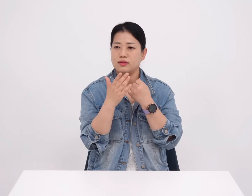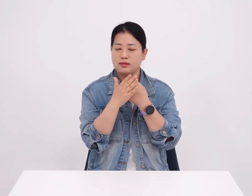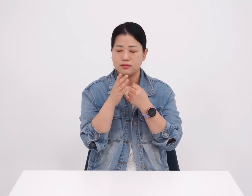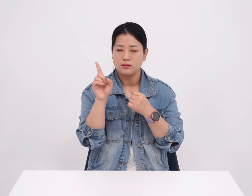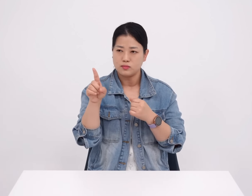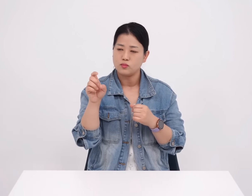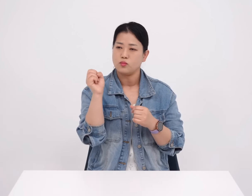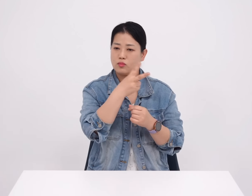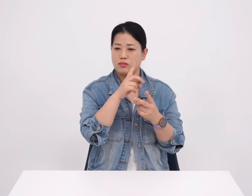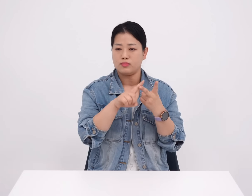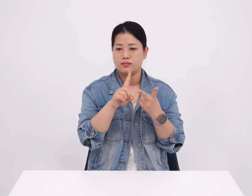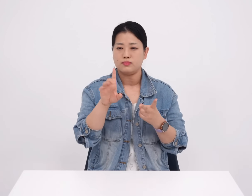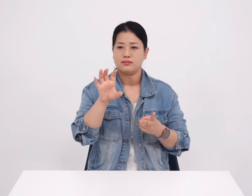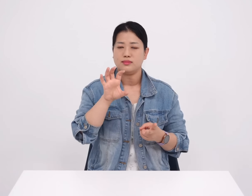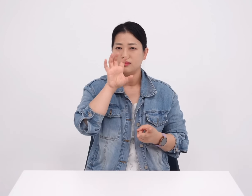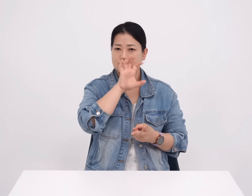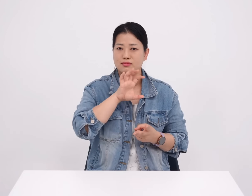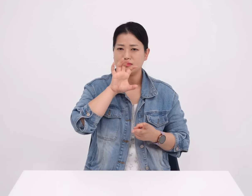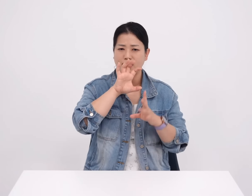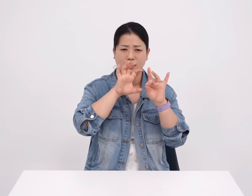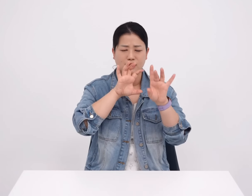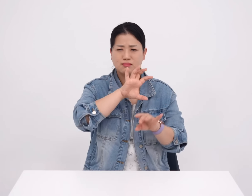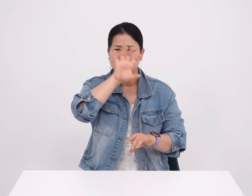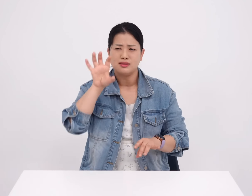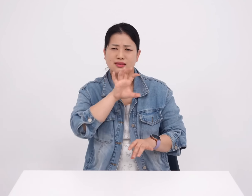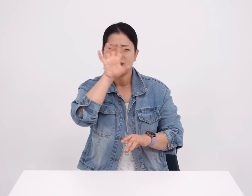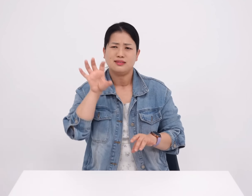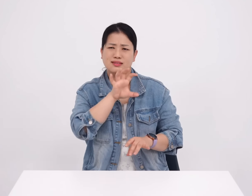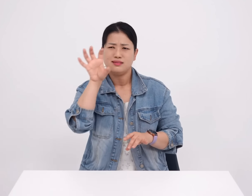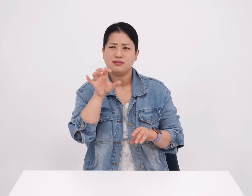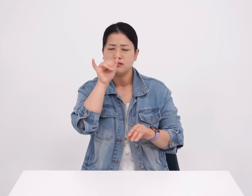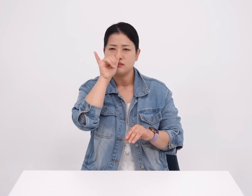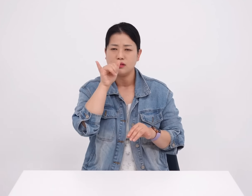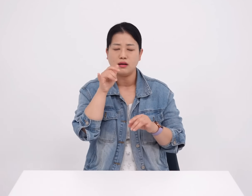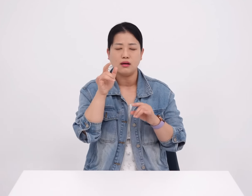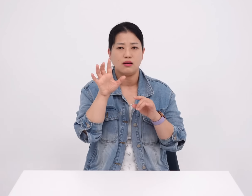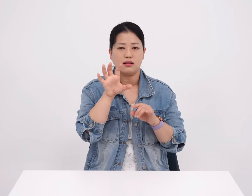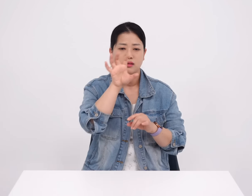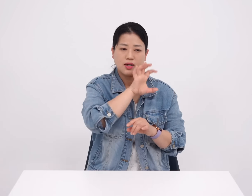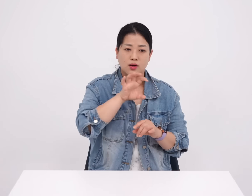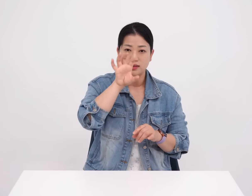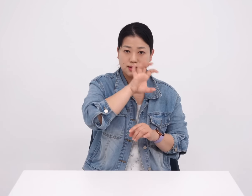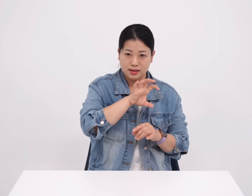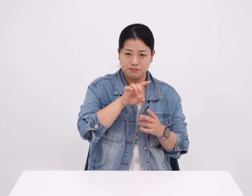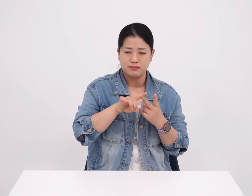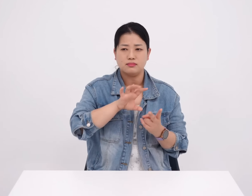Next is practice and repetition. Sometimes, there are people who turn the practice to the right. Practice to the left. If you turn it